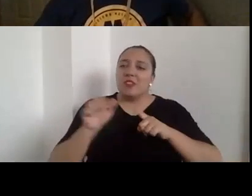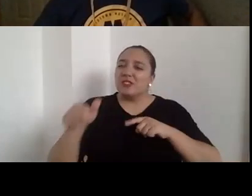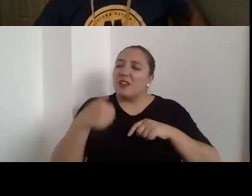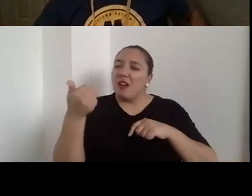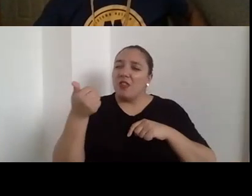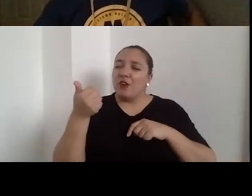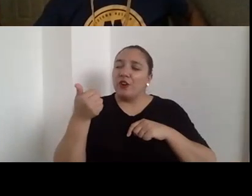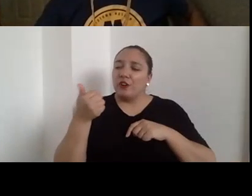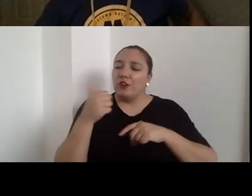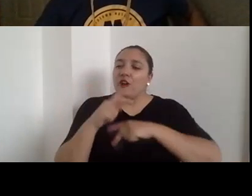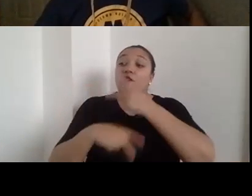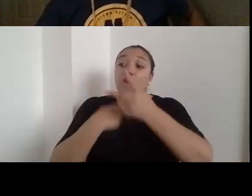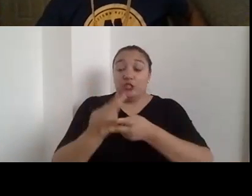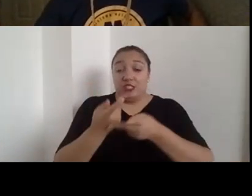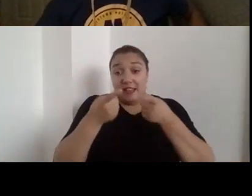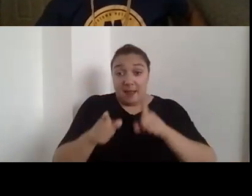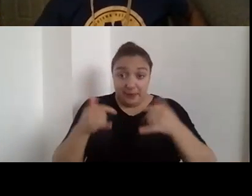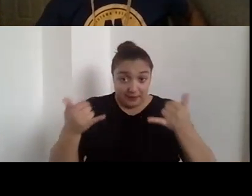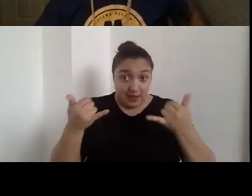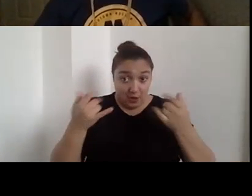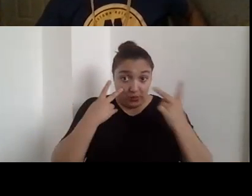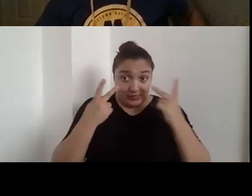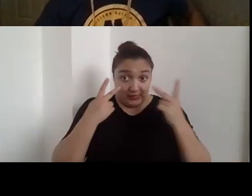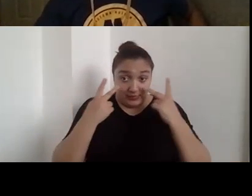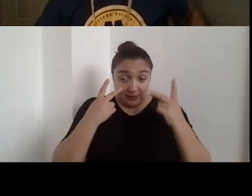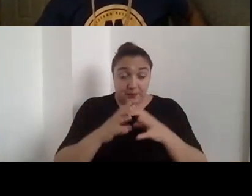happening right no you is there's this thing of if I'm not